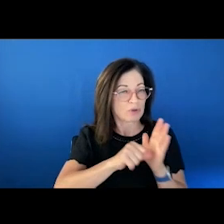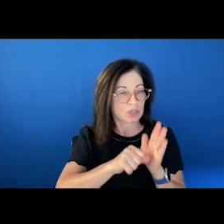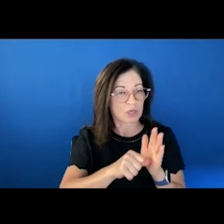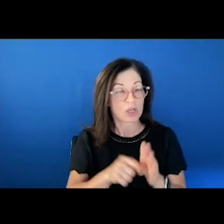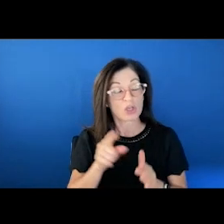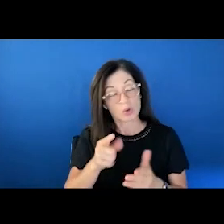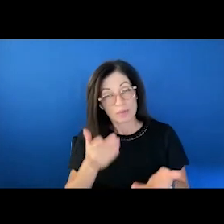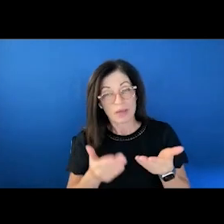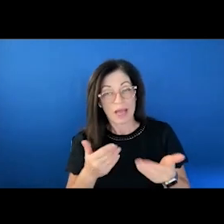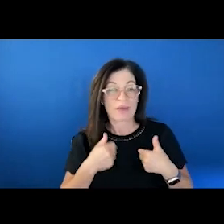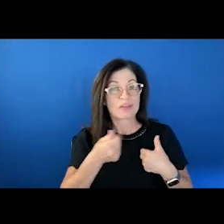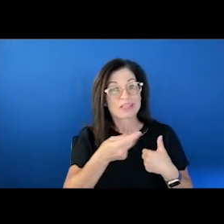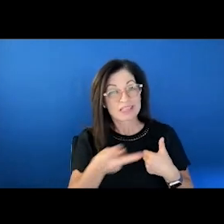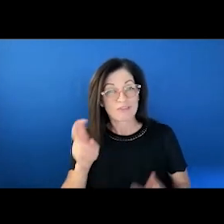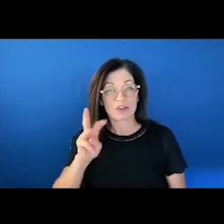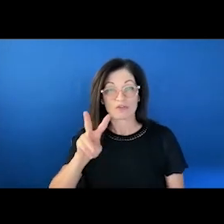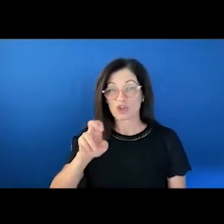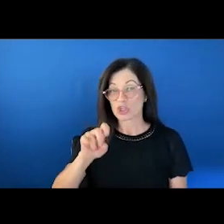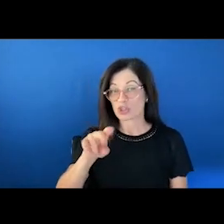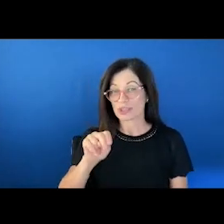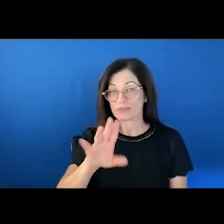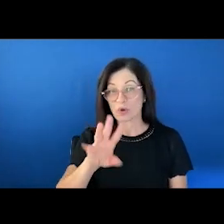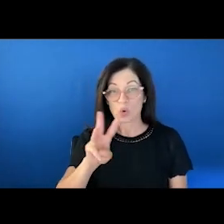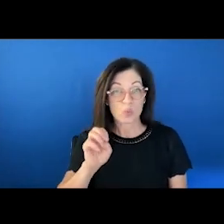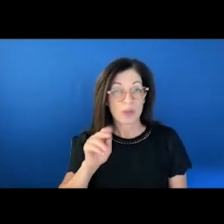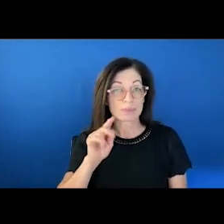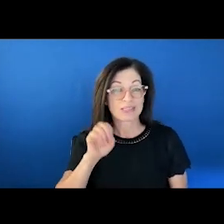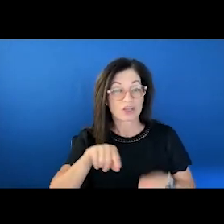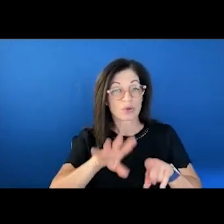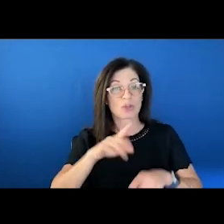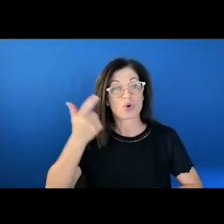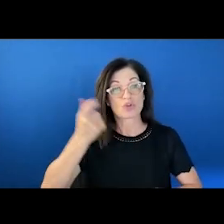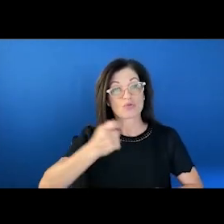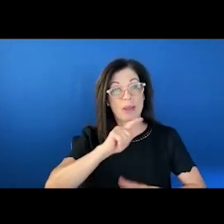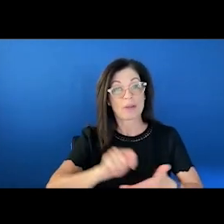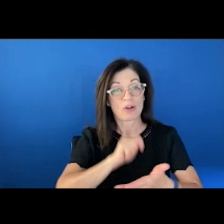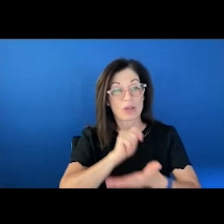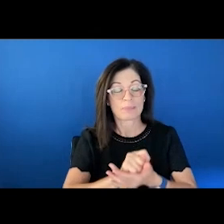While you may go through several versions of your website through the grant period, the website is